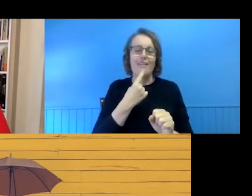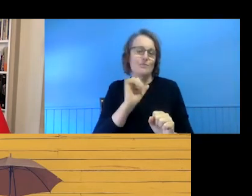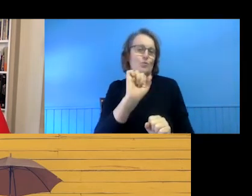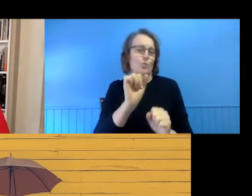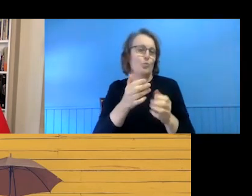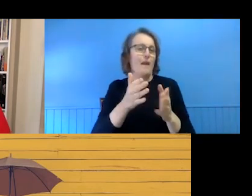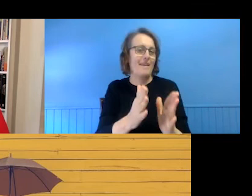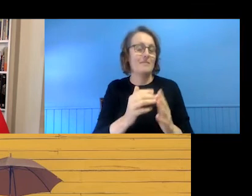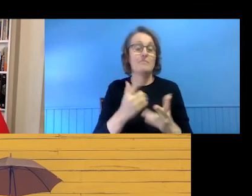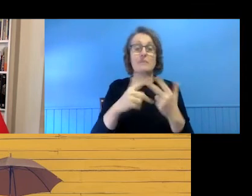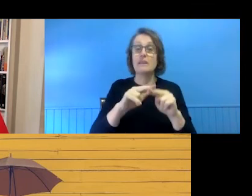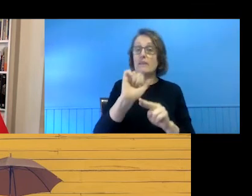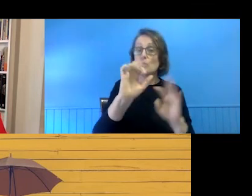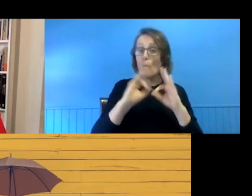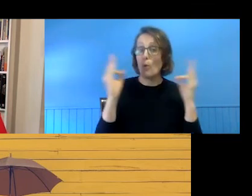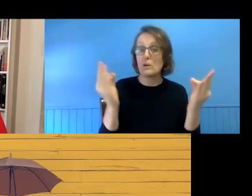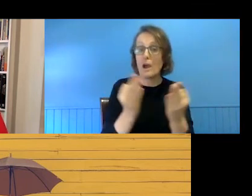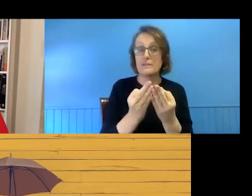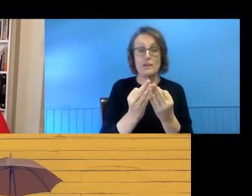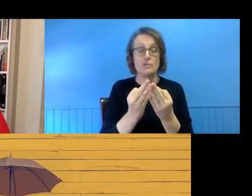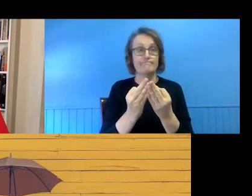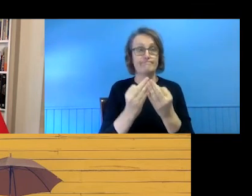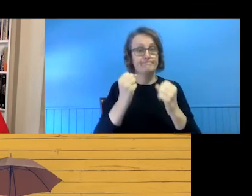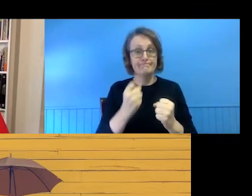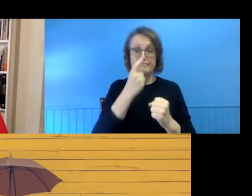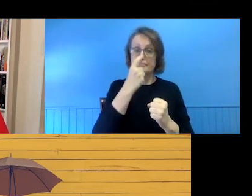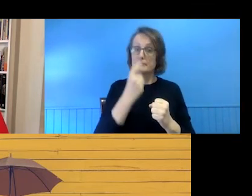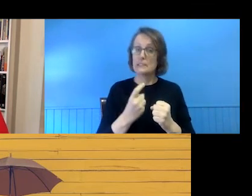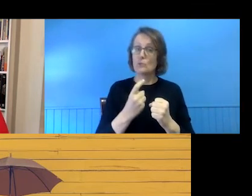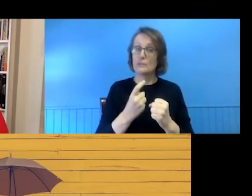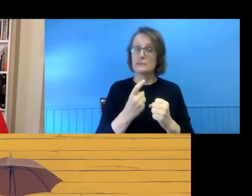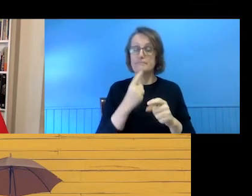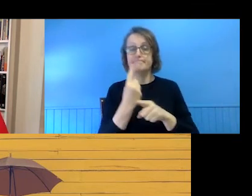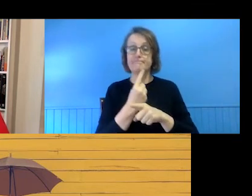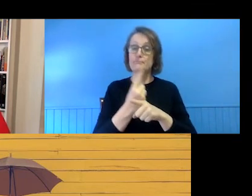your organisation has quite a serious way of talking to the world,